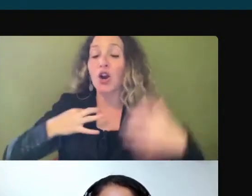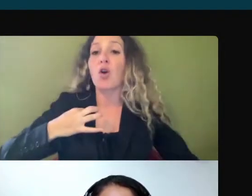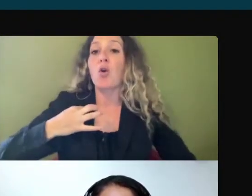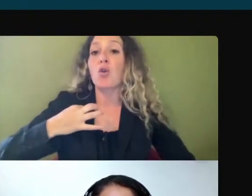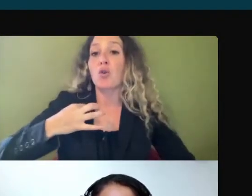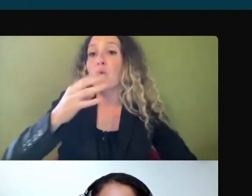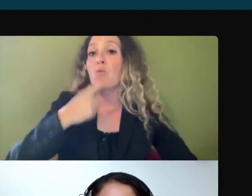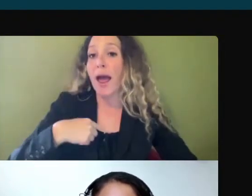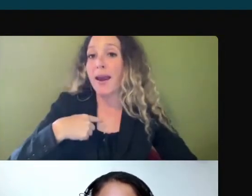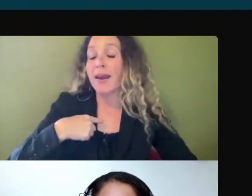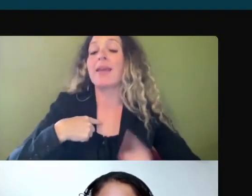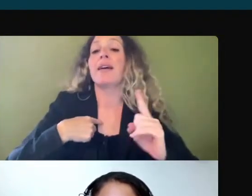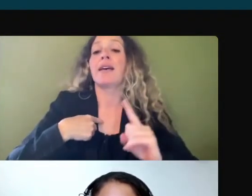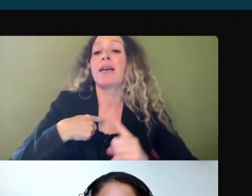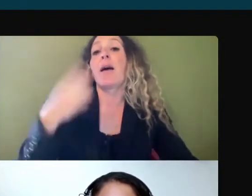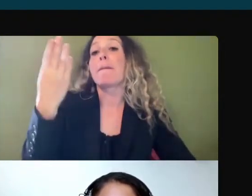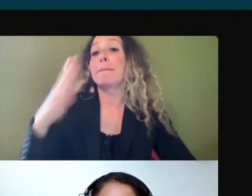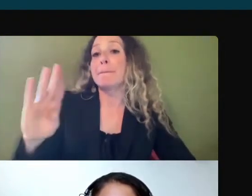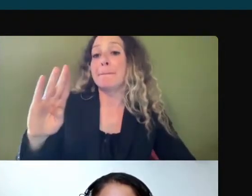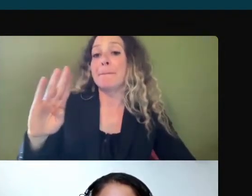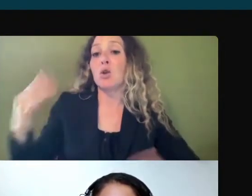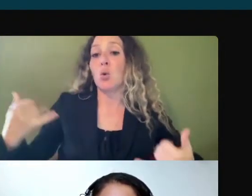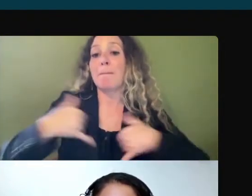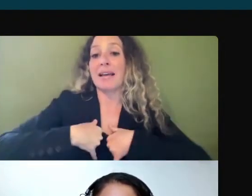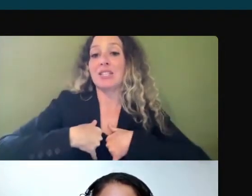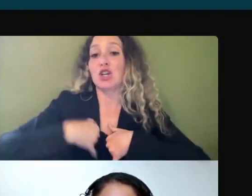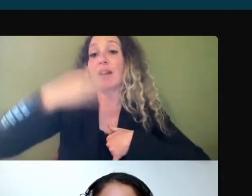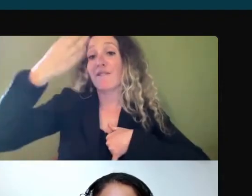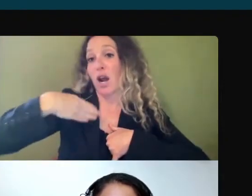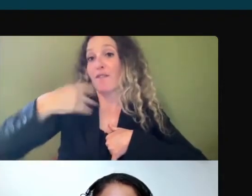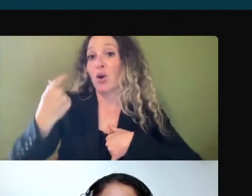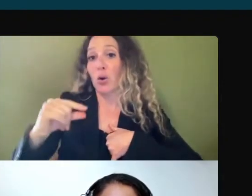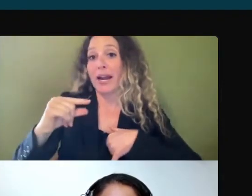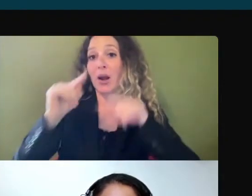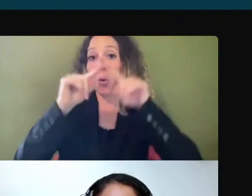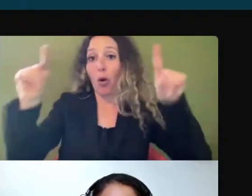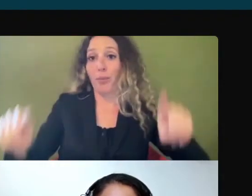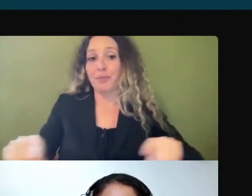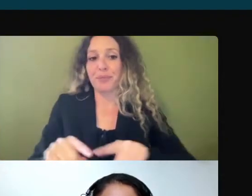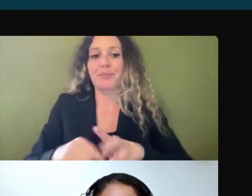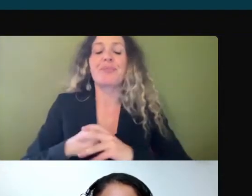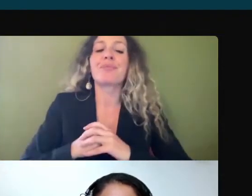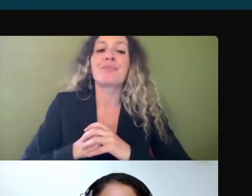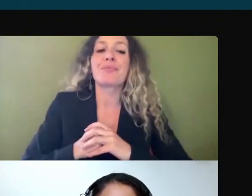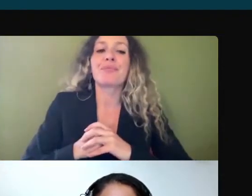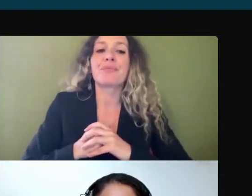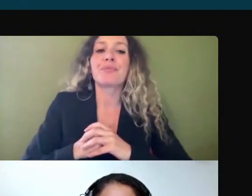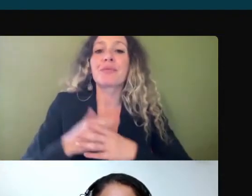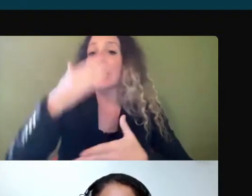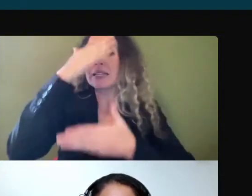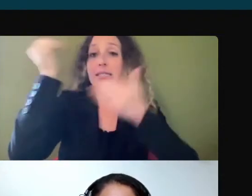a blue blazer, and in front of a green wall. Dementia, especially Alzheimer's disease,